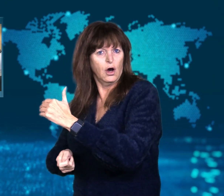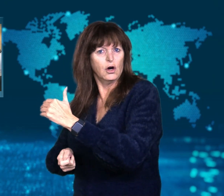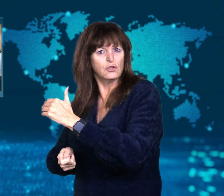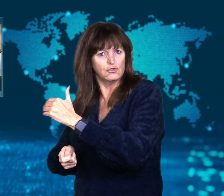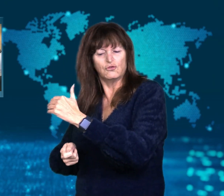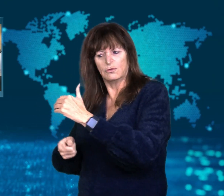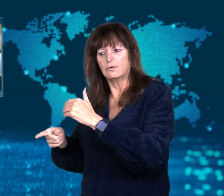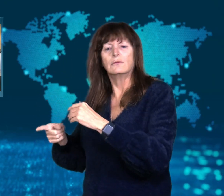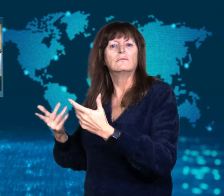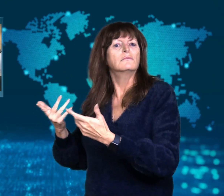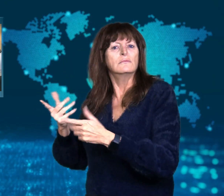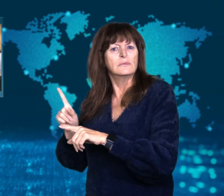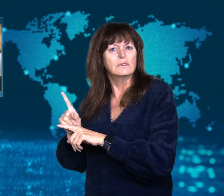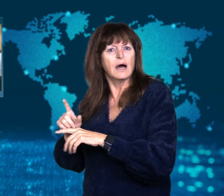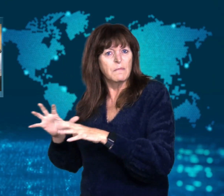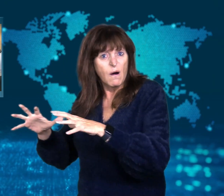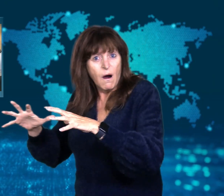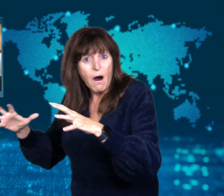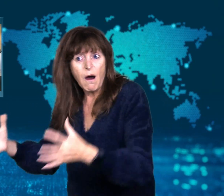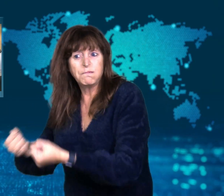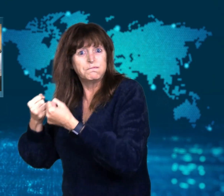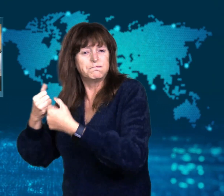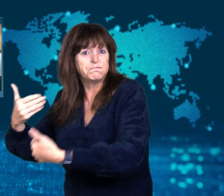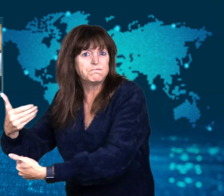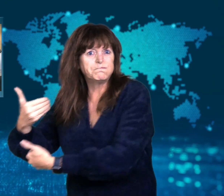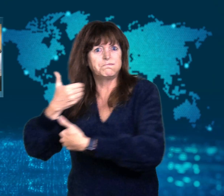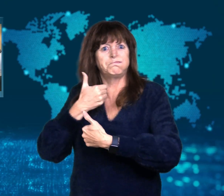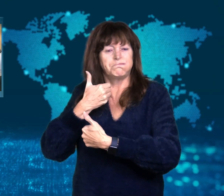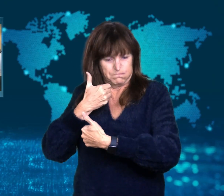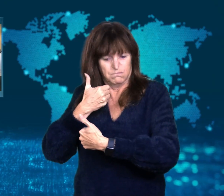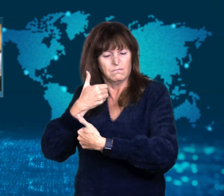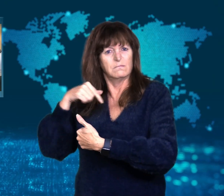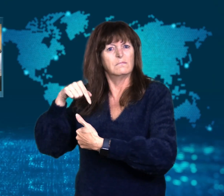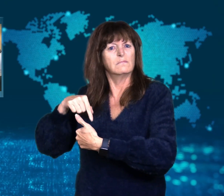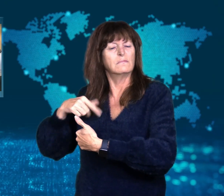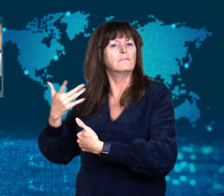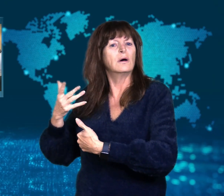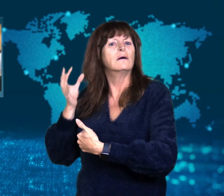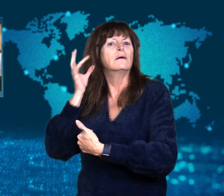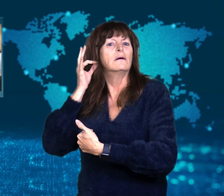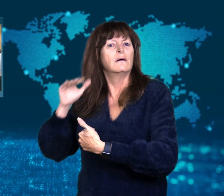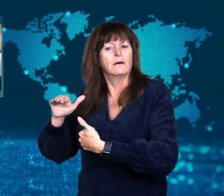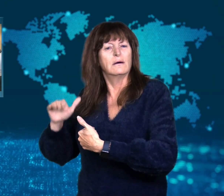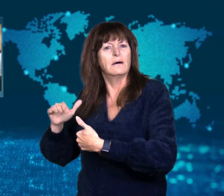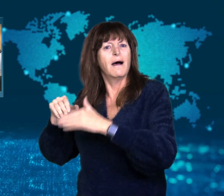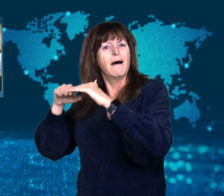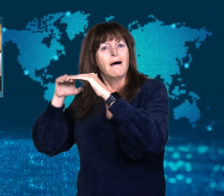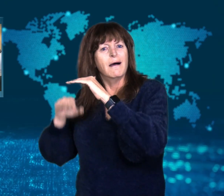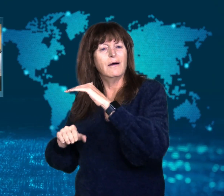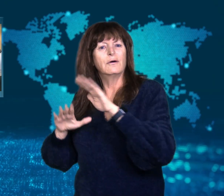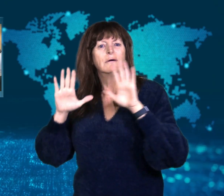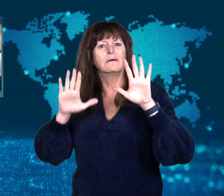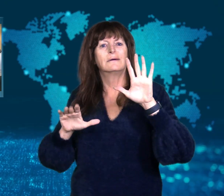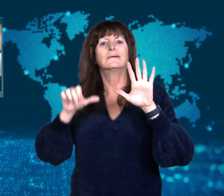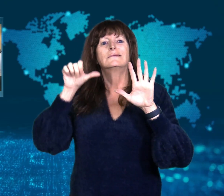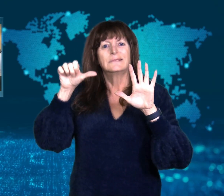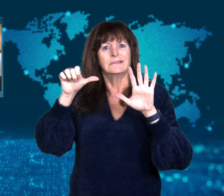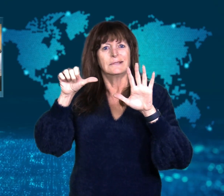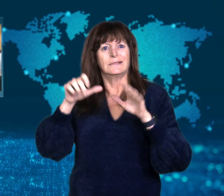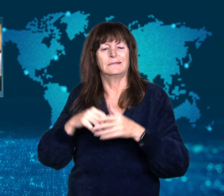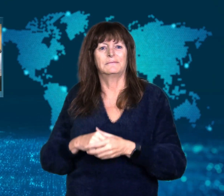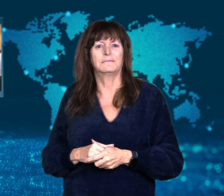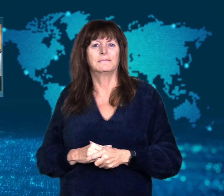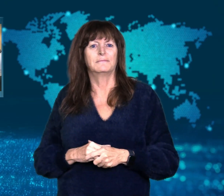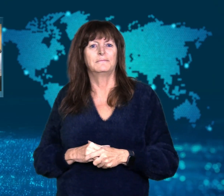has been charged with forcibly and fraudulently taking a child under 16.